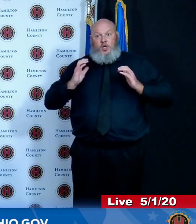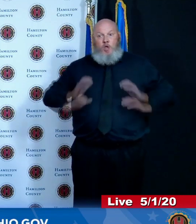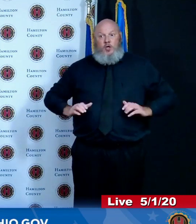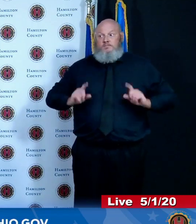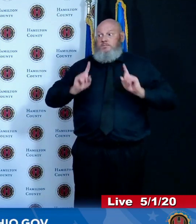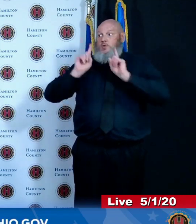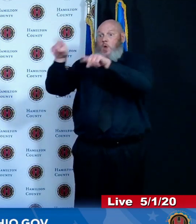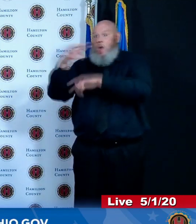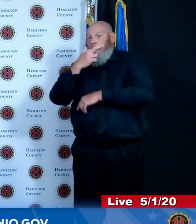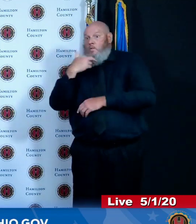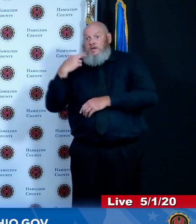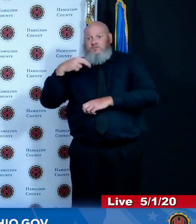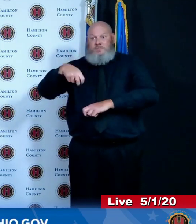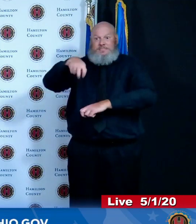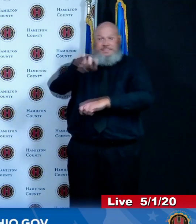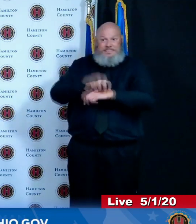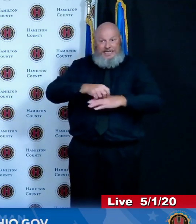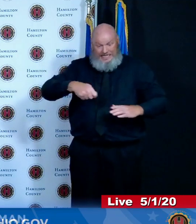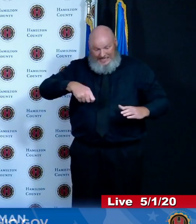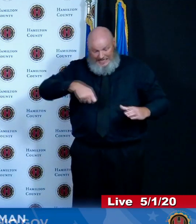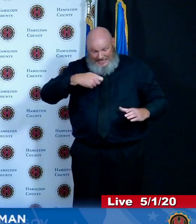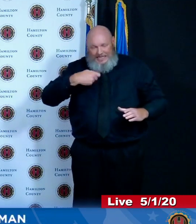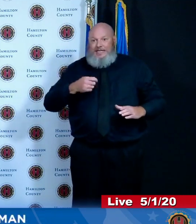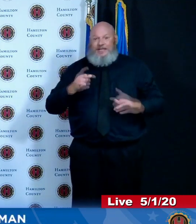daycares are still closed and I know that's an impact as people are getting